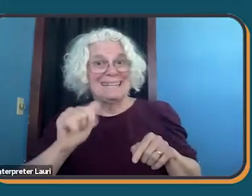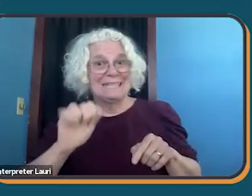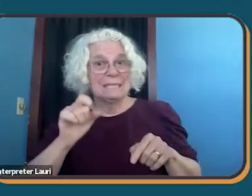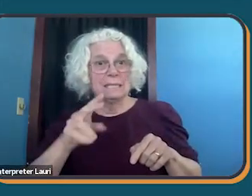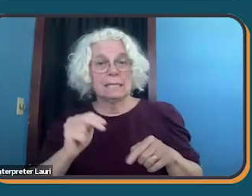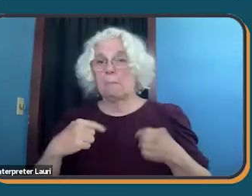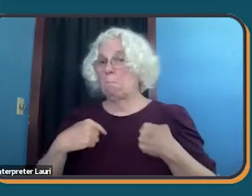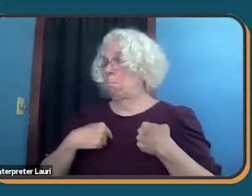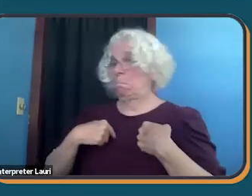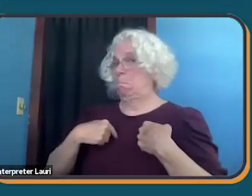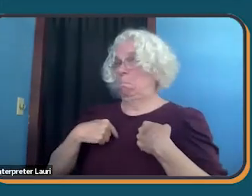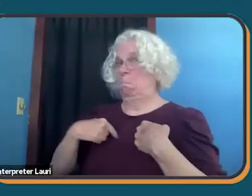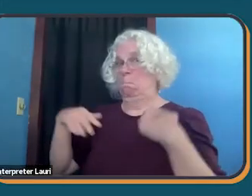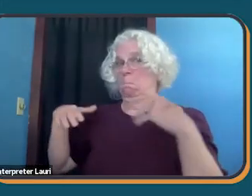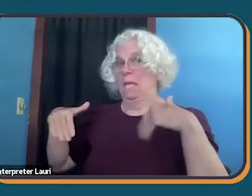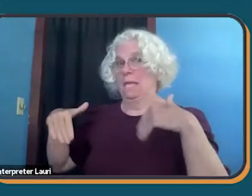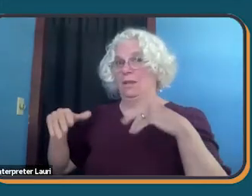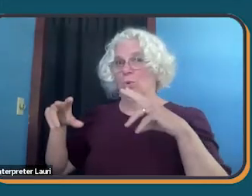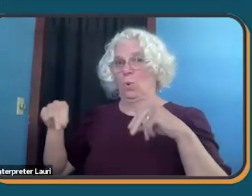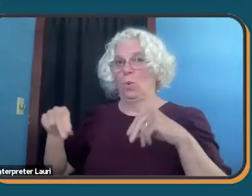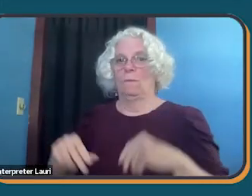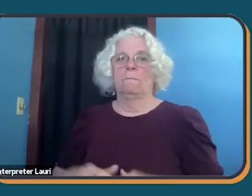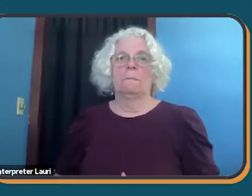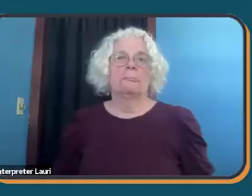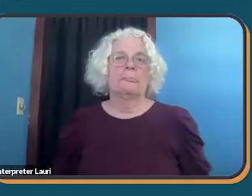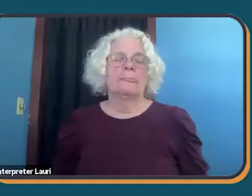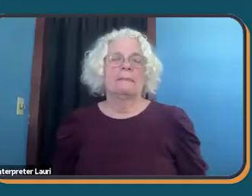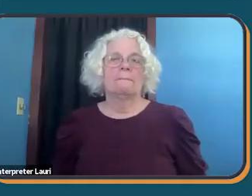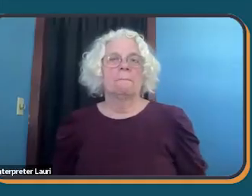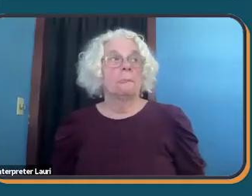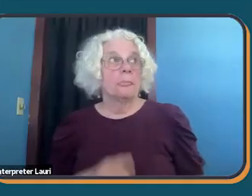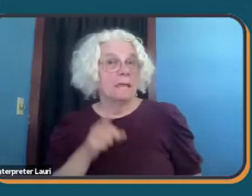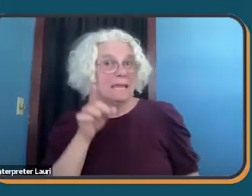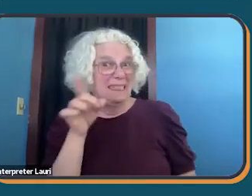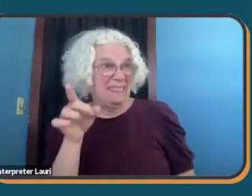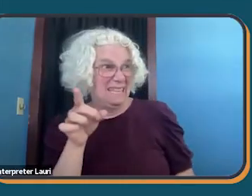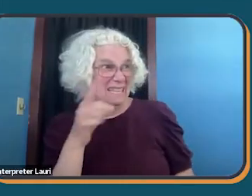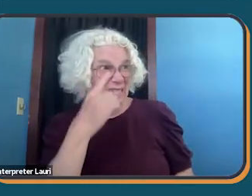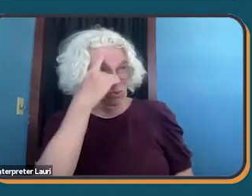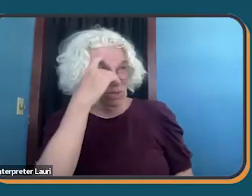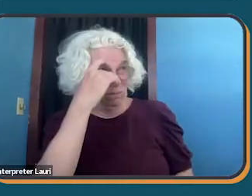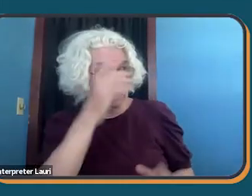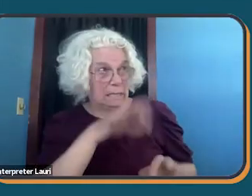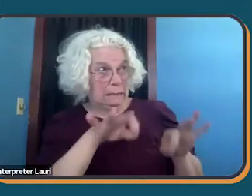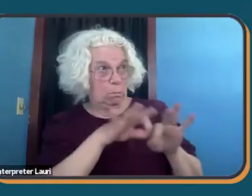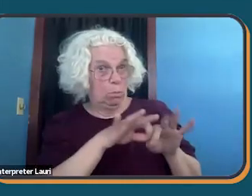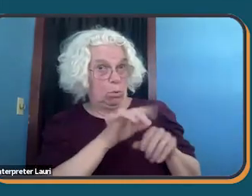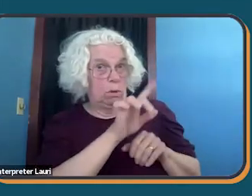Brooke Cruz: Do you think this screening is important for you?